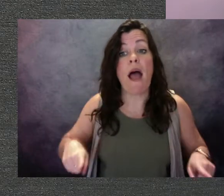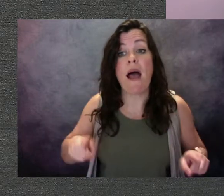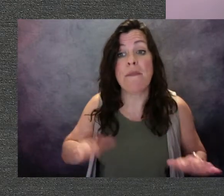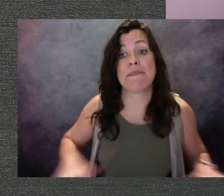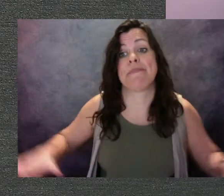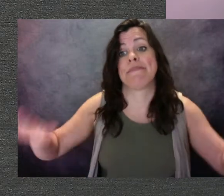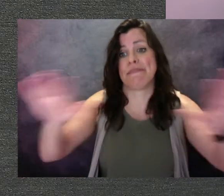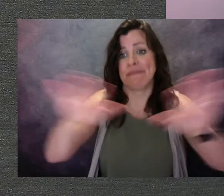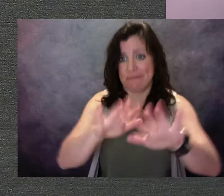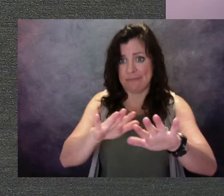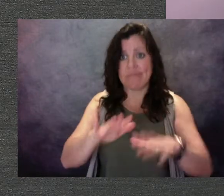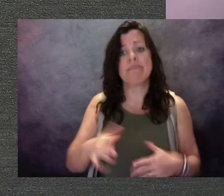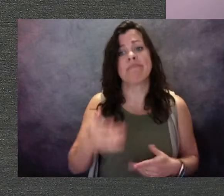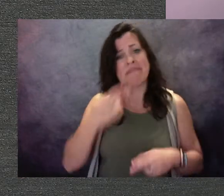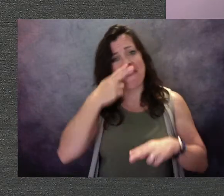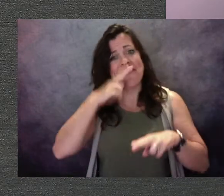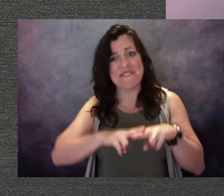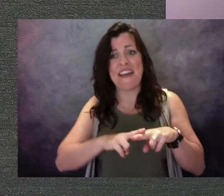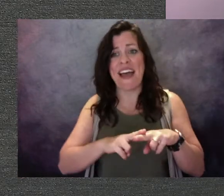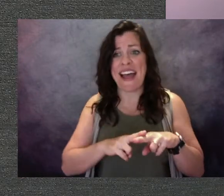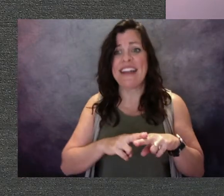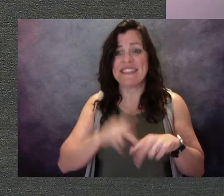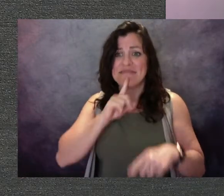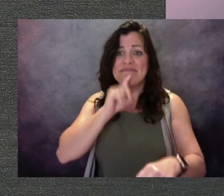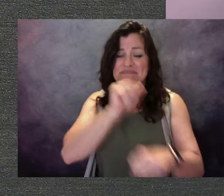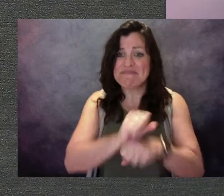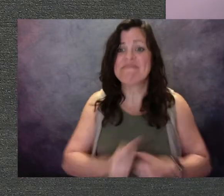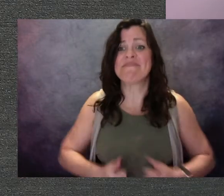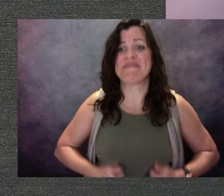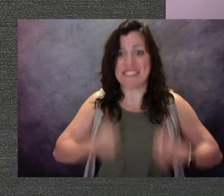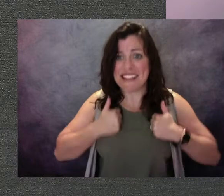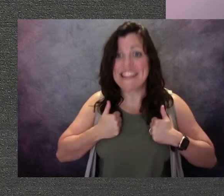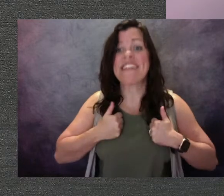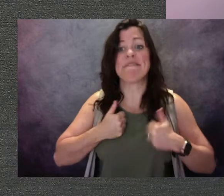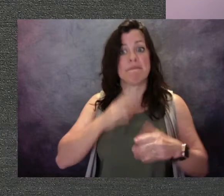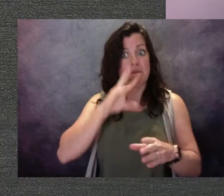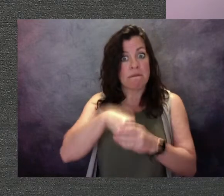but we haven't spent any time talking about what actually lives in the water of a lake.